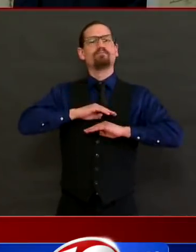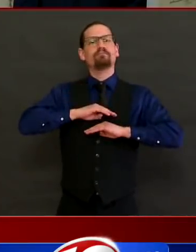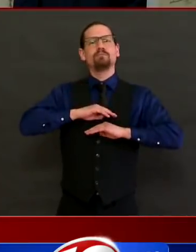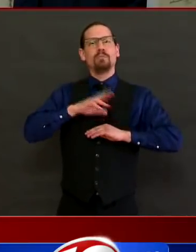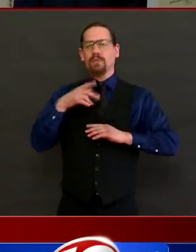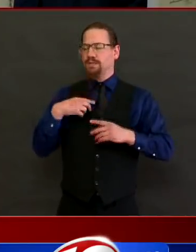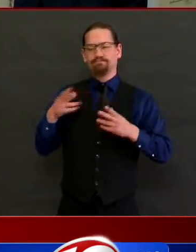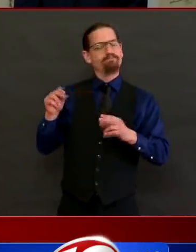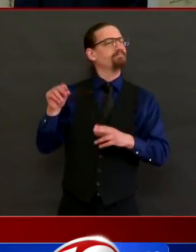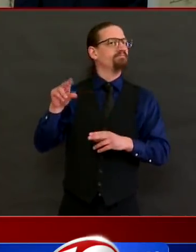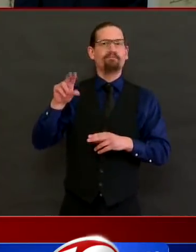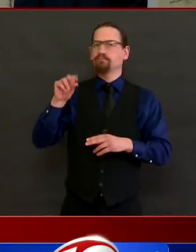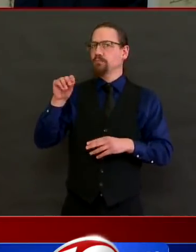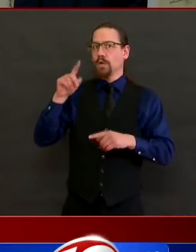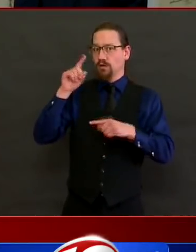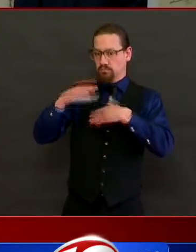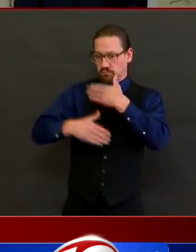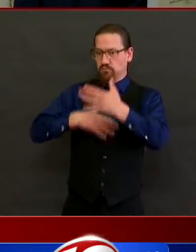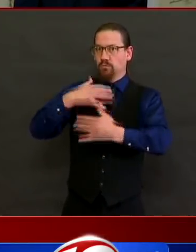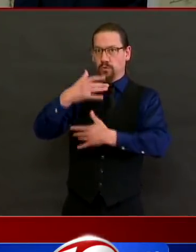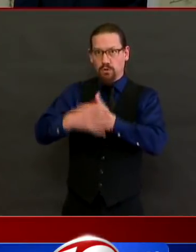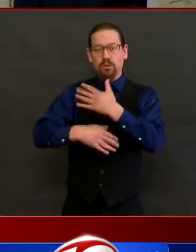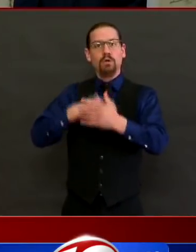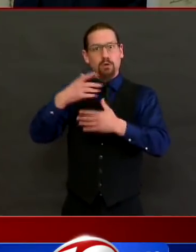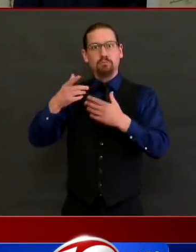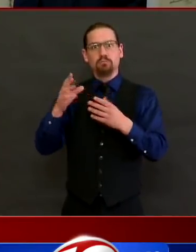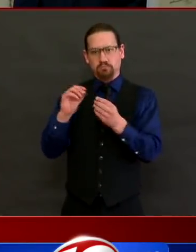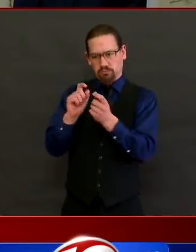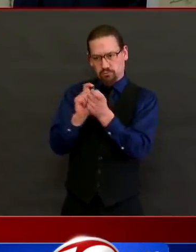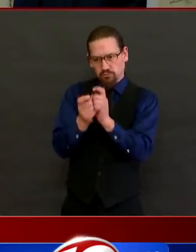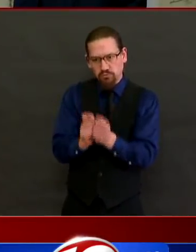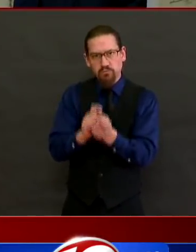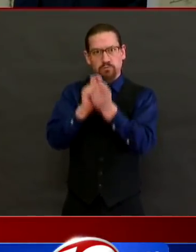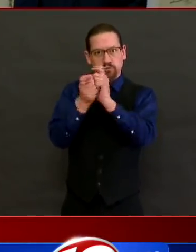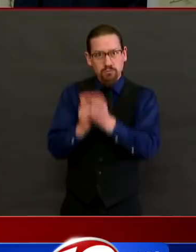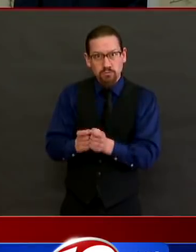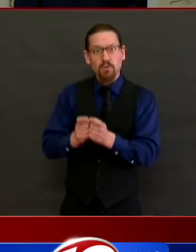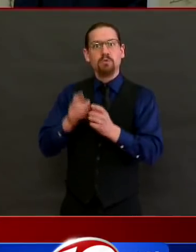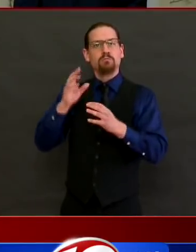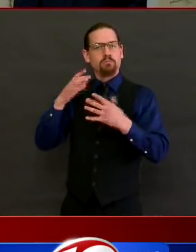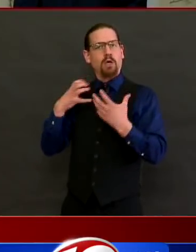I DON'T WANT ANYBODY TO LOOK AT ANY MODEL AND THINK IT IS PERFECT. IT IS NOT A PERFECT PREDICTOR OF